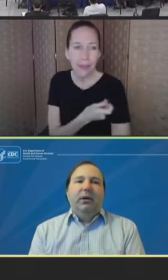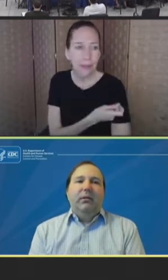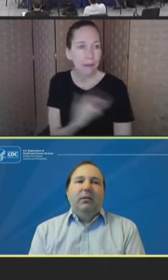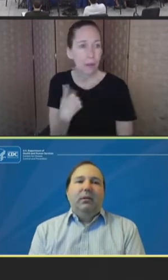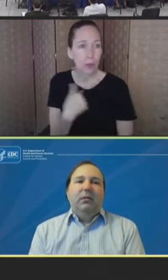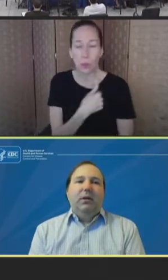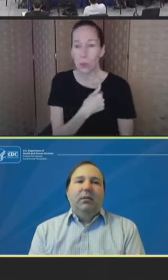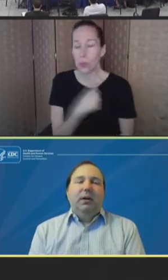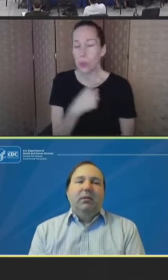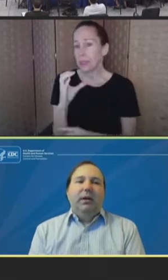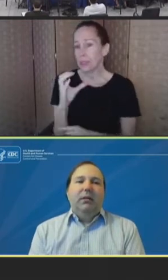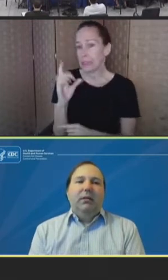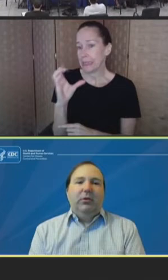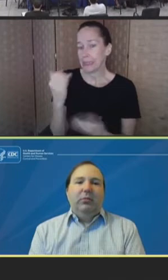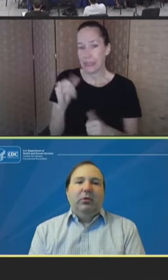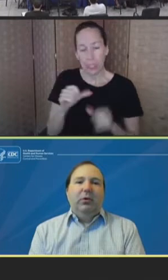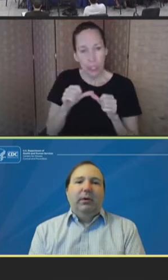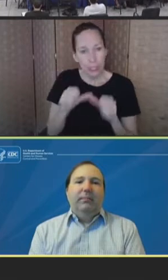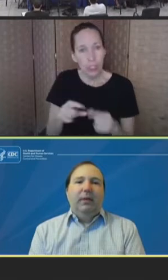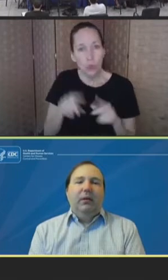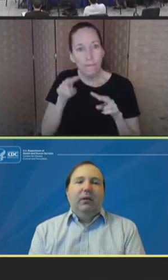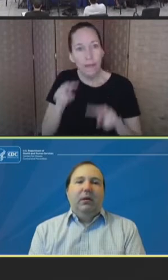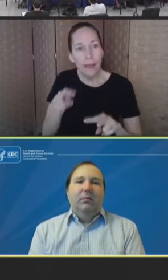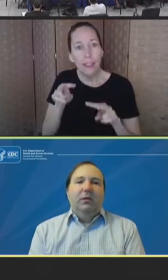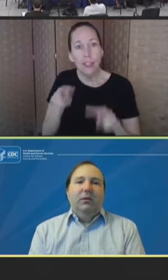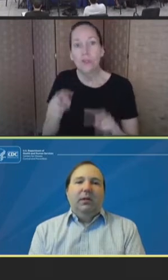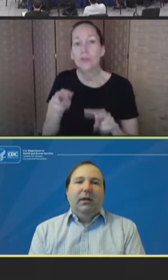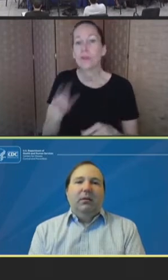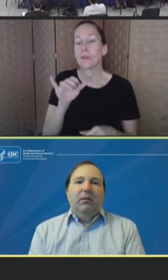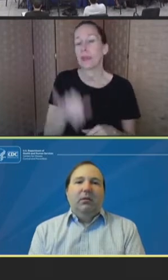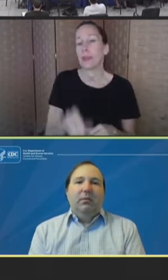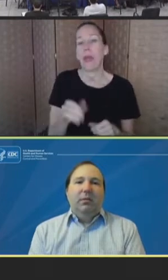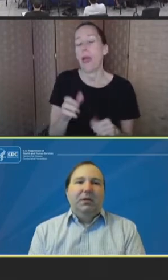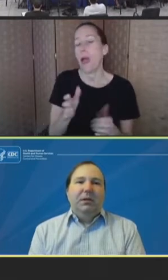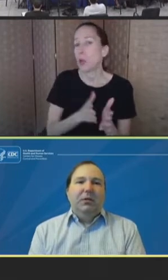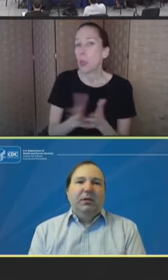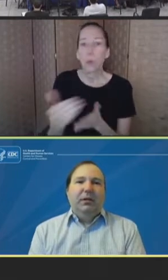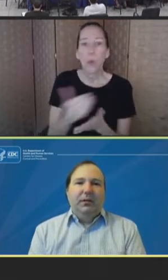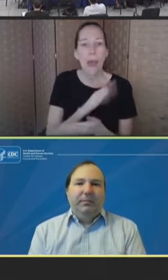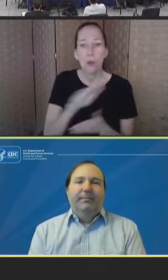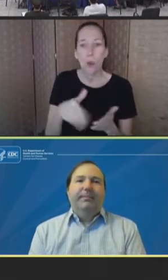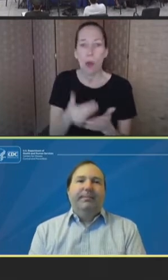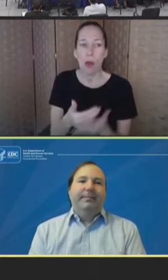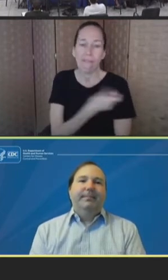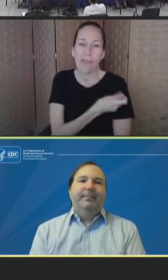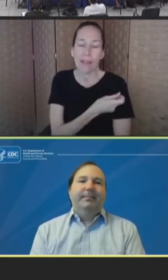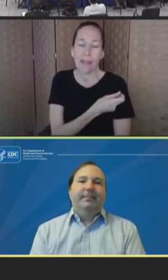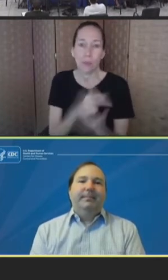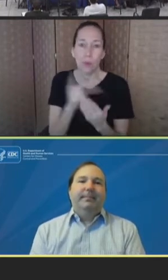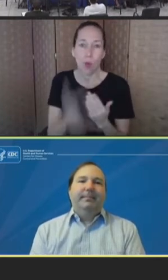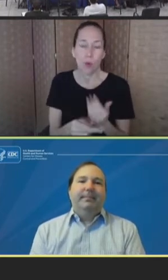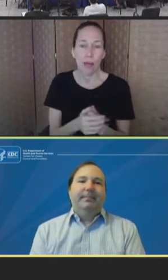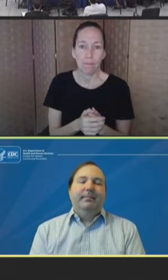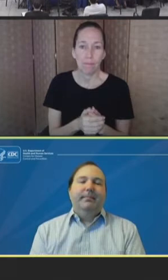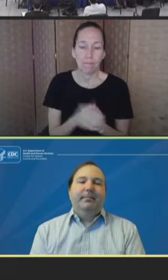throughout this monkeypox vaccination program. So with that, I'll end my presentation. Thank you. Robert Hopkins: